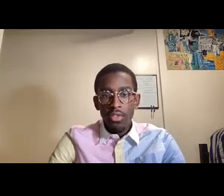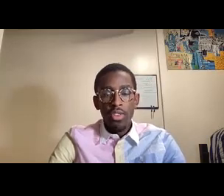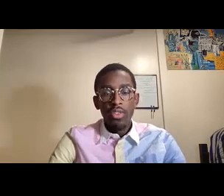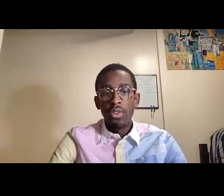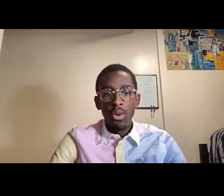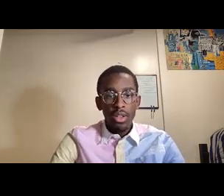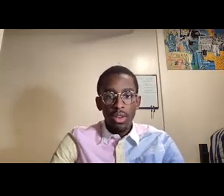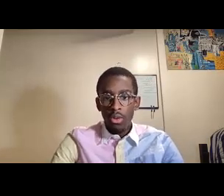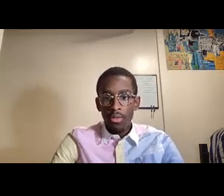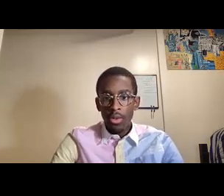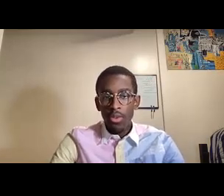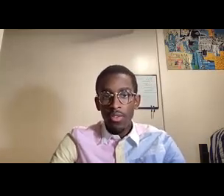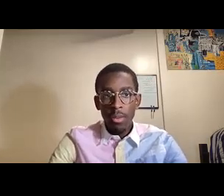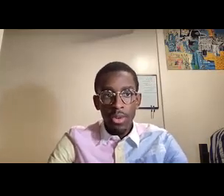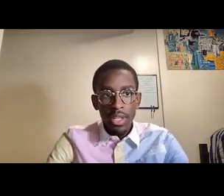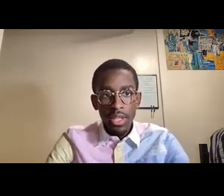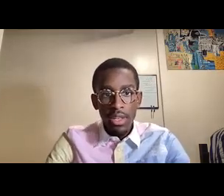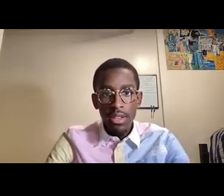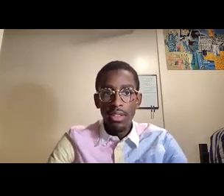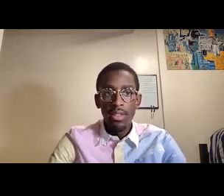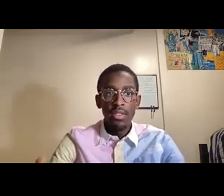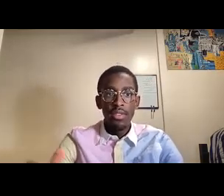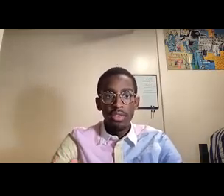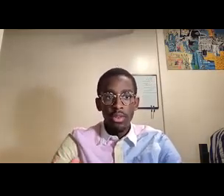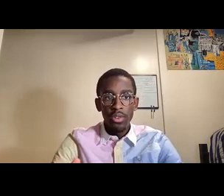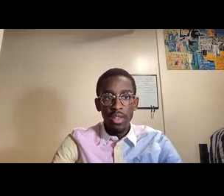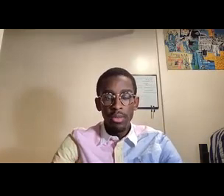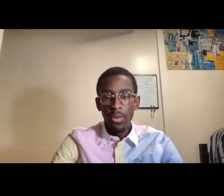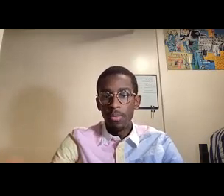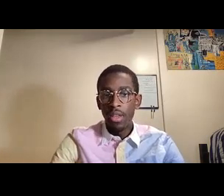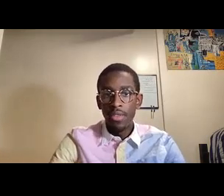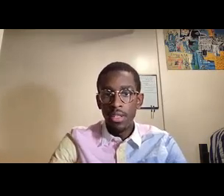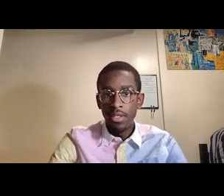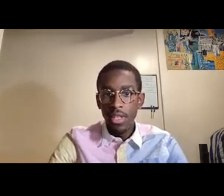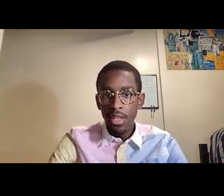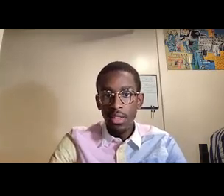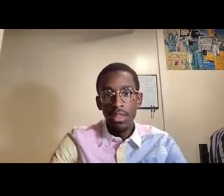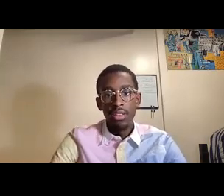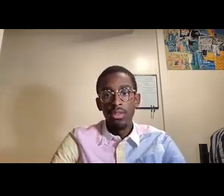just a quick overview and summary. Again this is the General Assembly website in Tennessee you